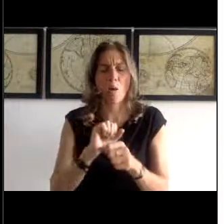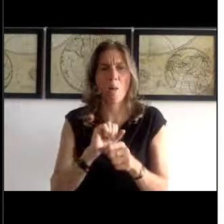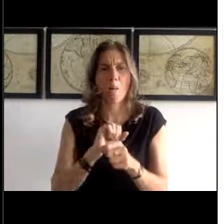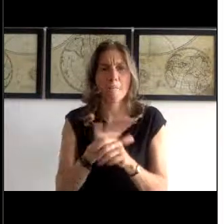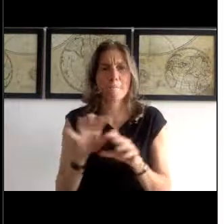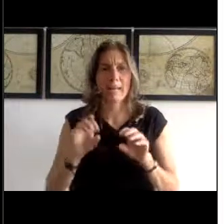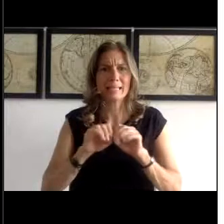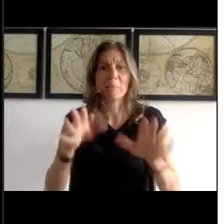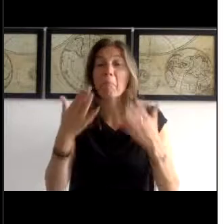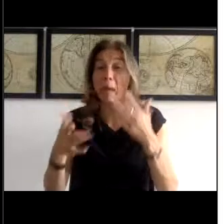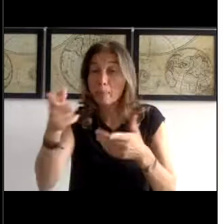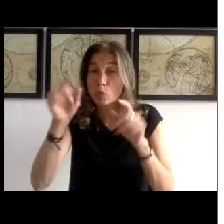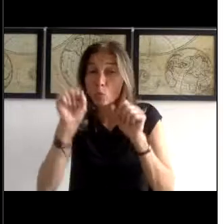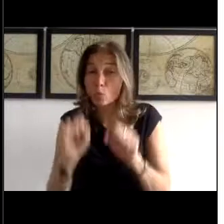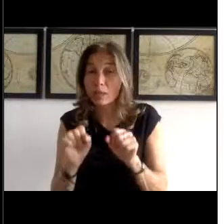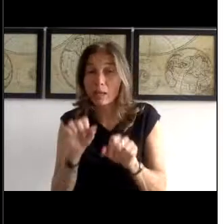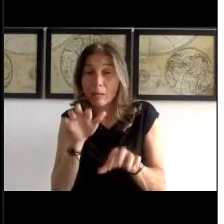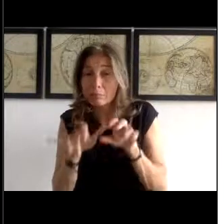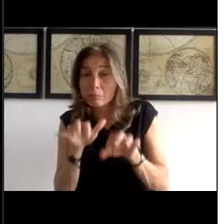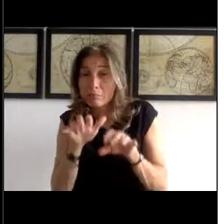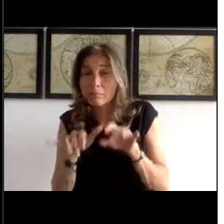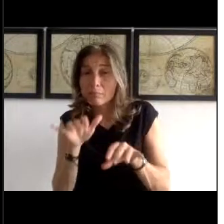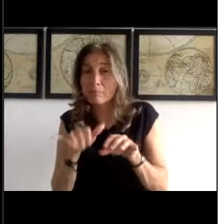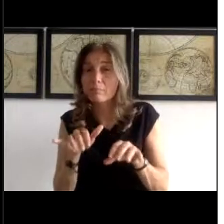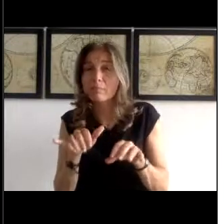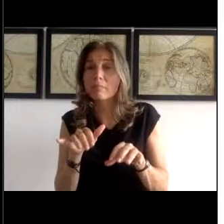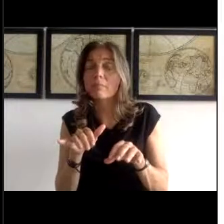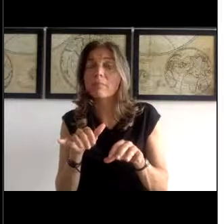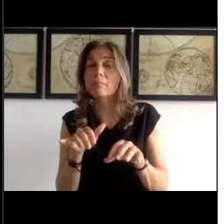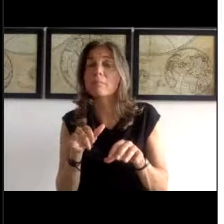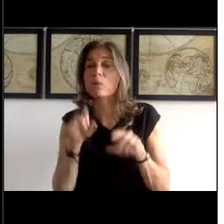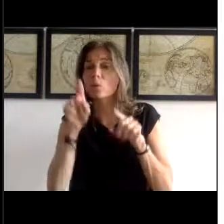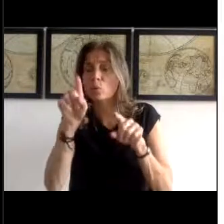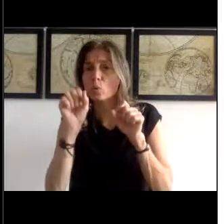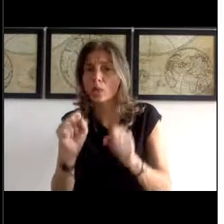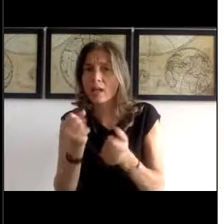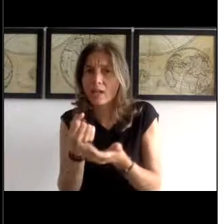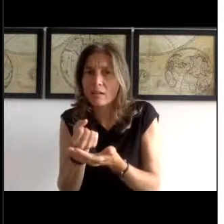who did Erasmus project abroad in Norway and UK.